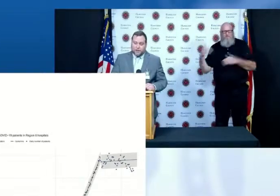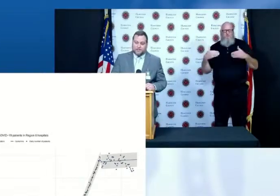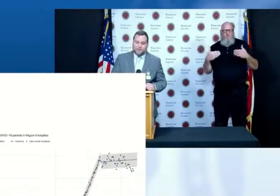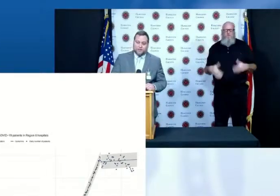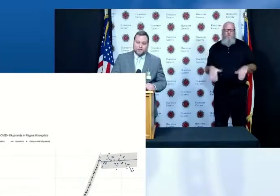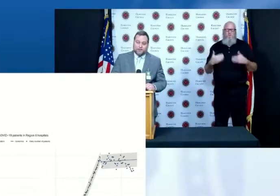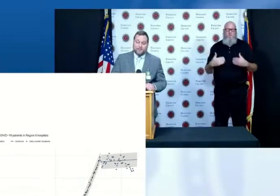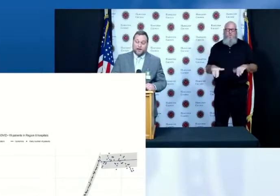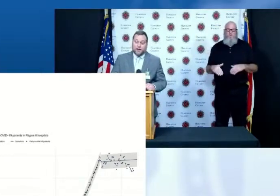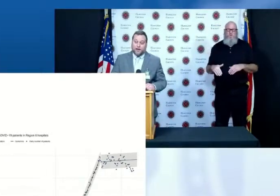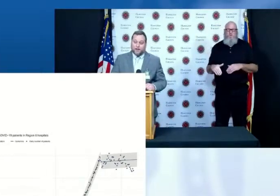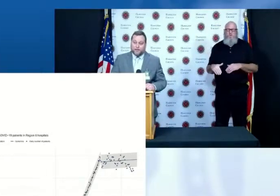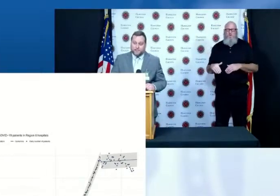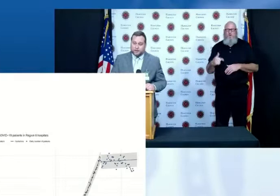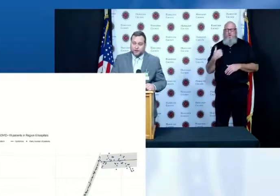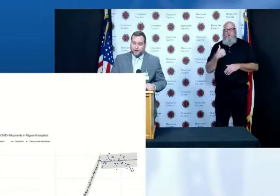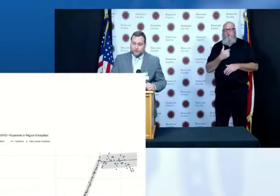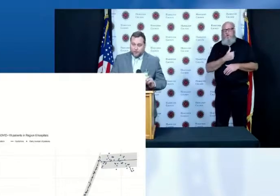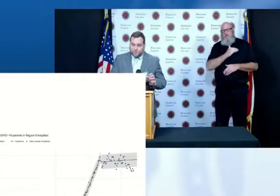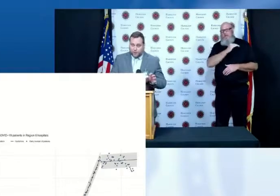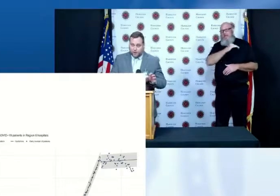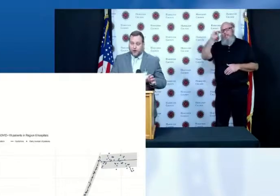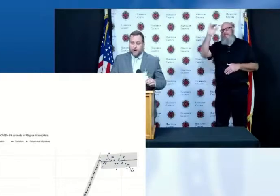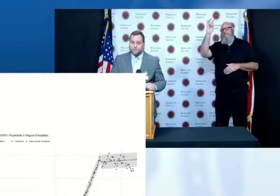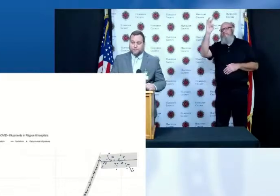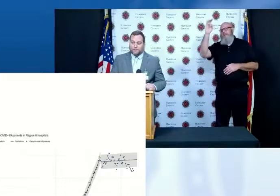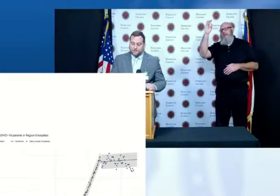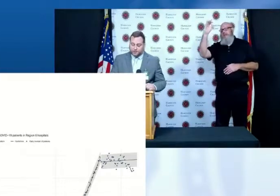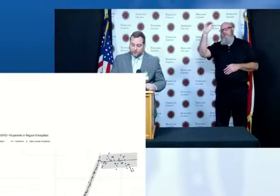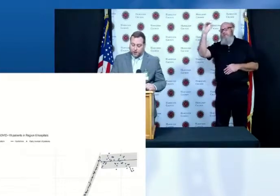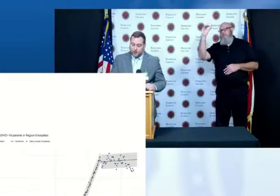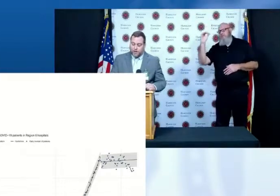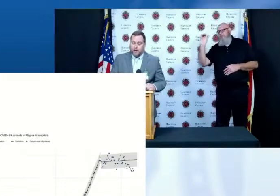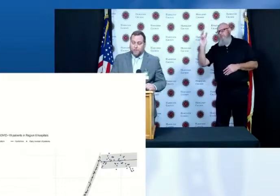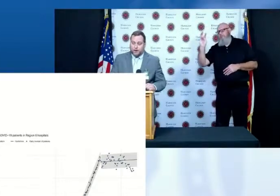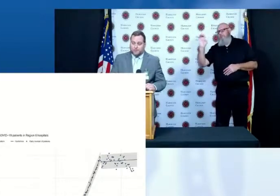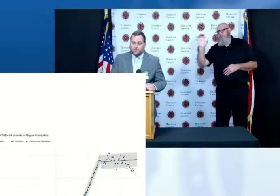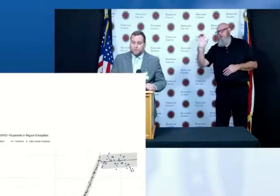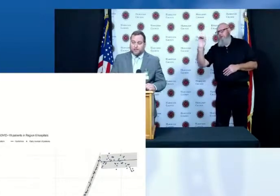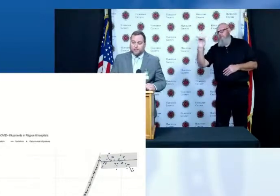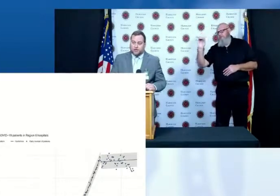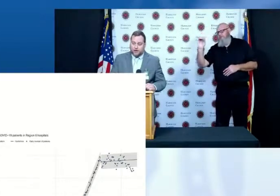number still is high in the still putting our hospitals in strain but it's much of an